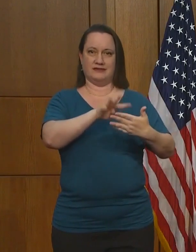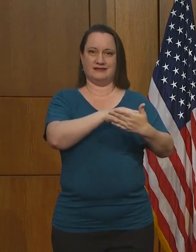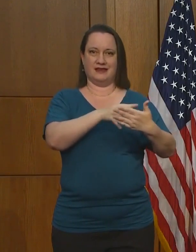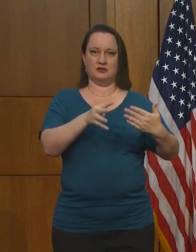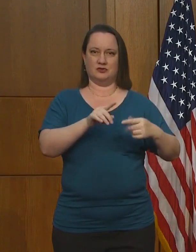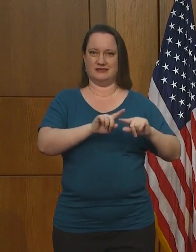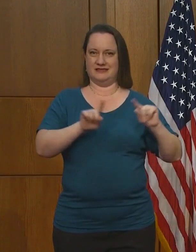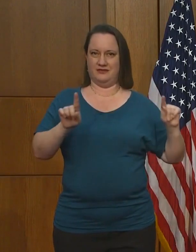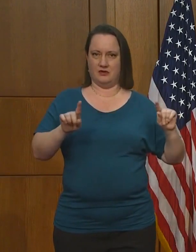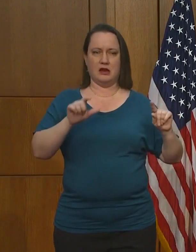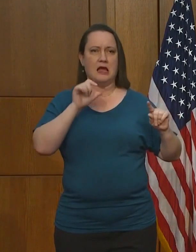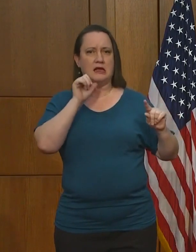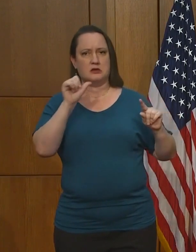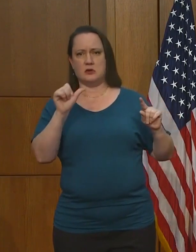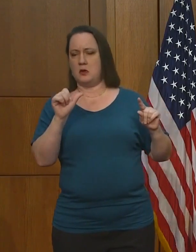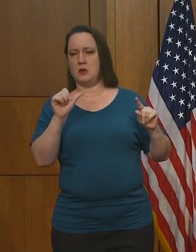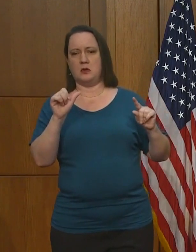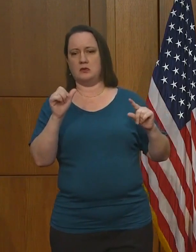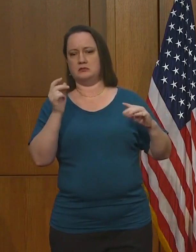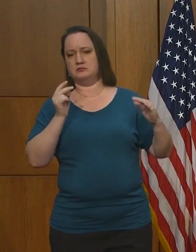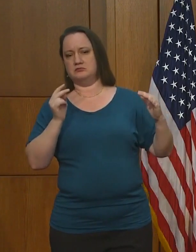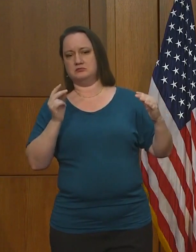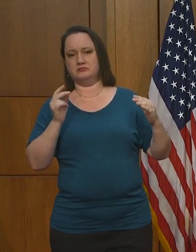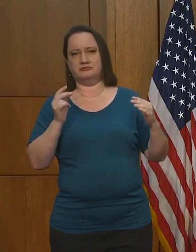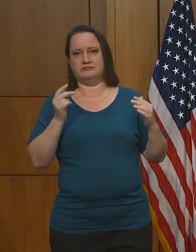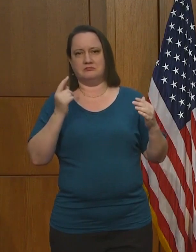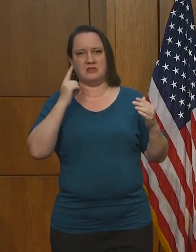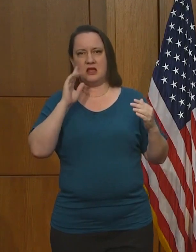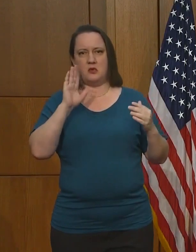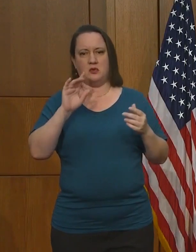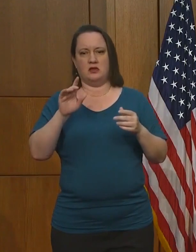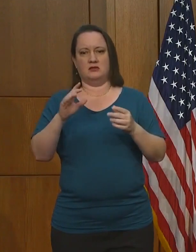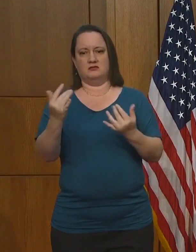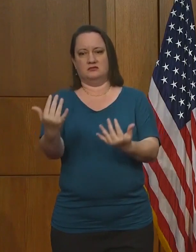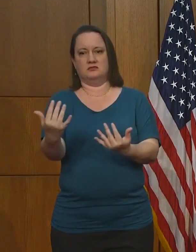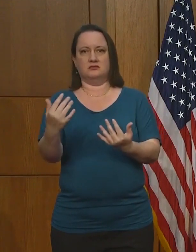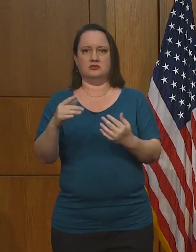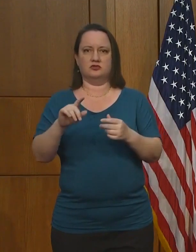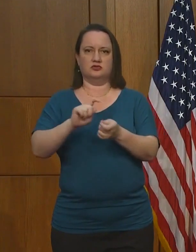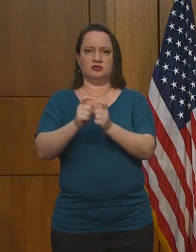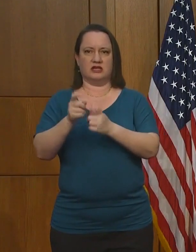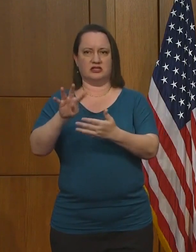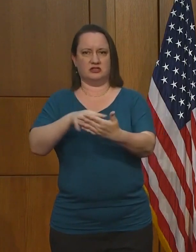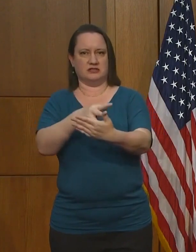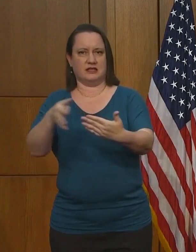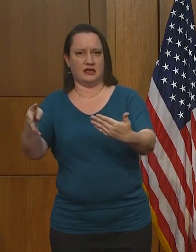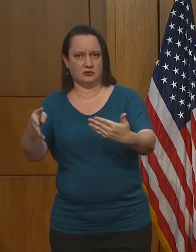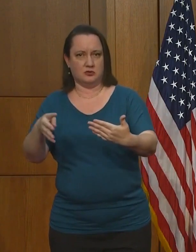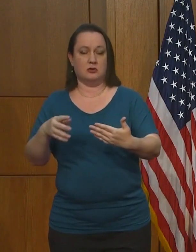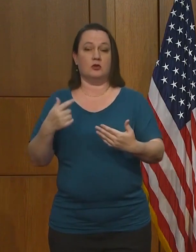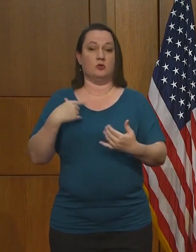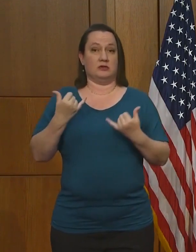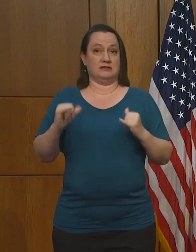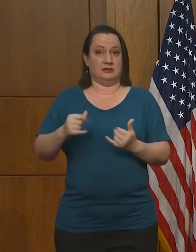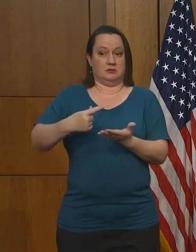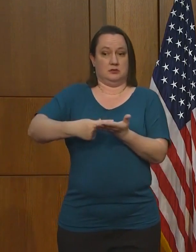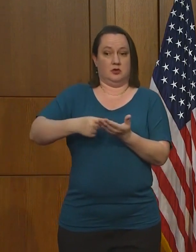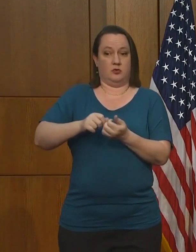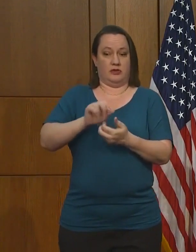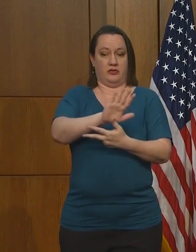DIFFERENT SCHEDULE RIGHT NOW SO I DON'T ANTICIPATE A CHANGE IN THAT SCHEDULE SO FOR EXAMPLE-